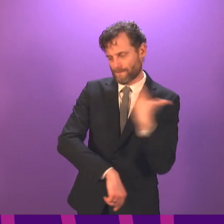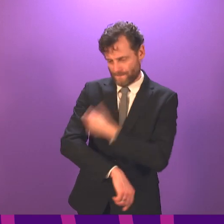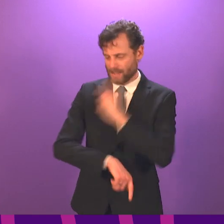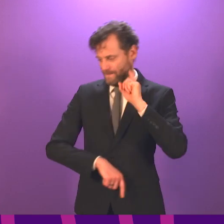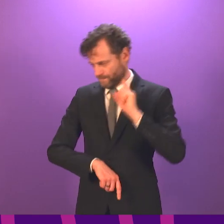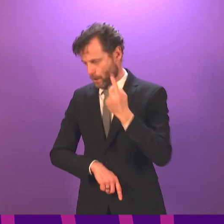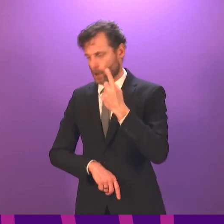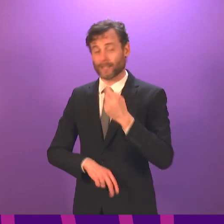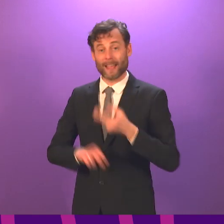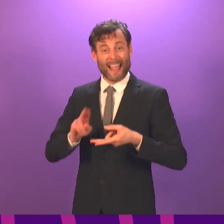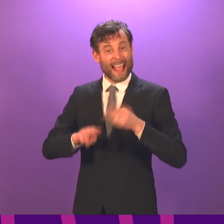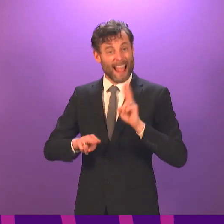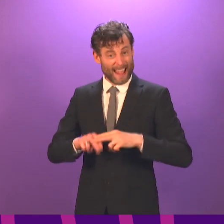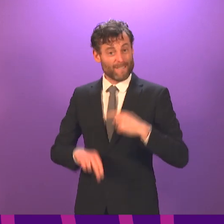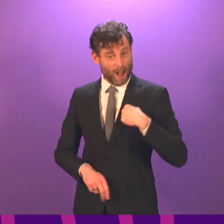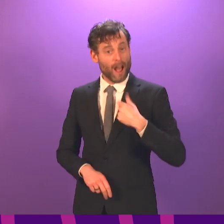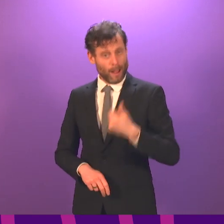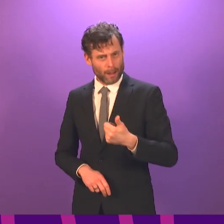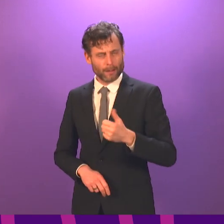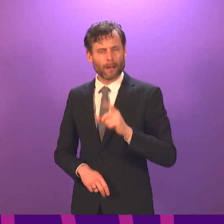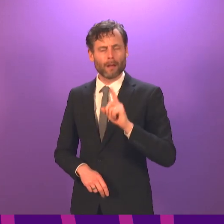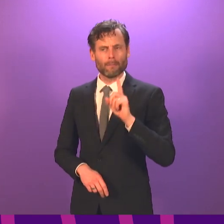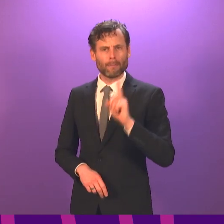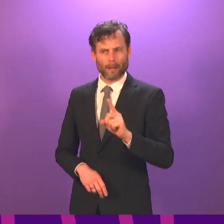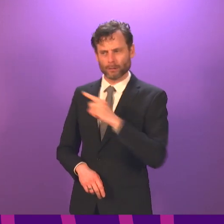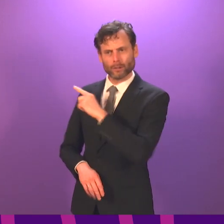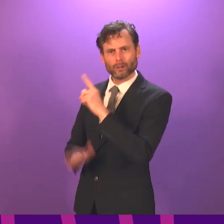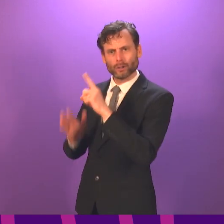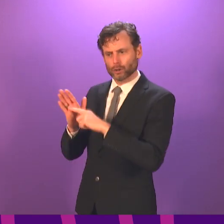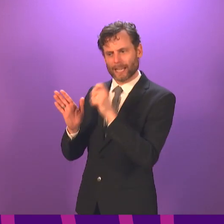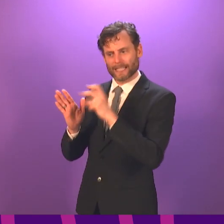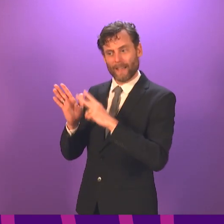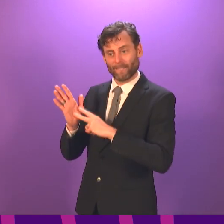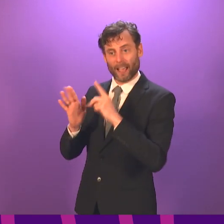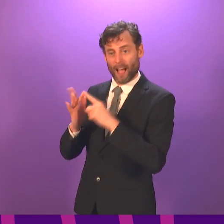I would be driving a coach and horses through the JCVI’s expert clinical advice. We would